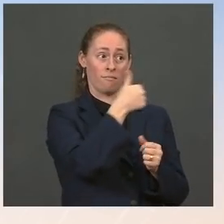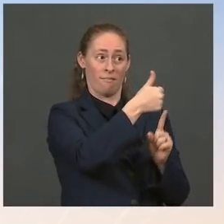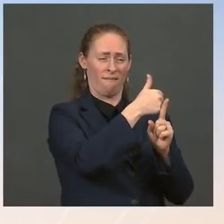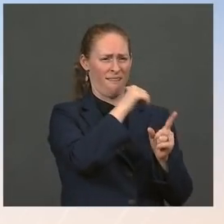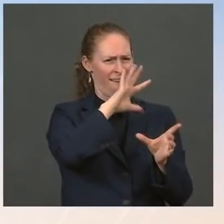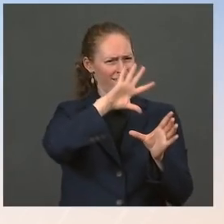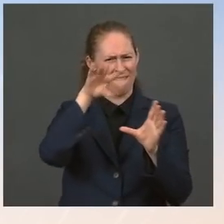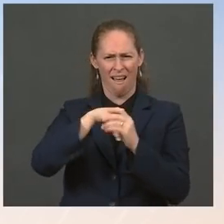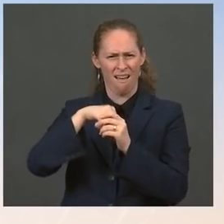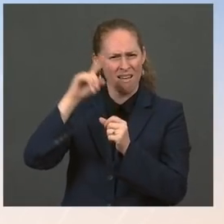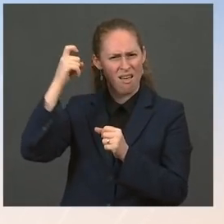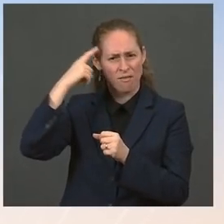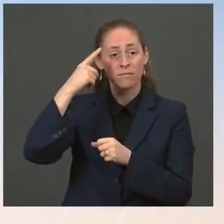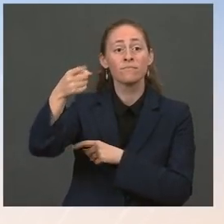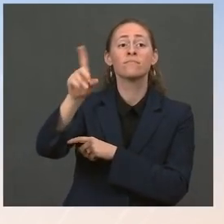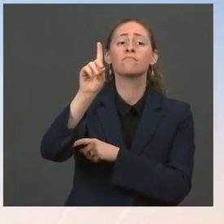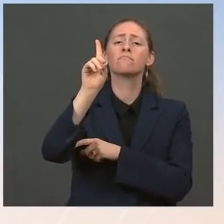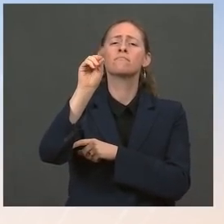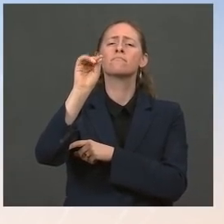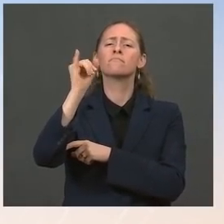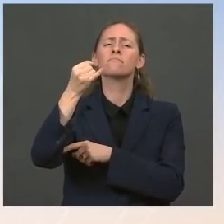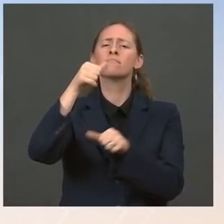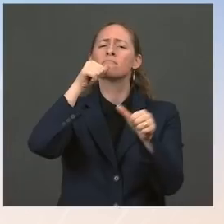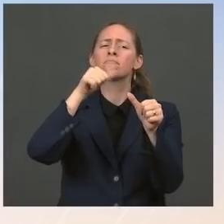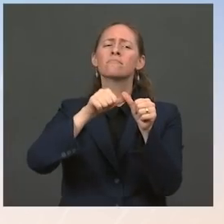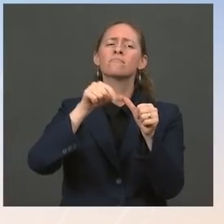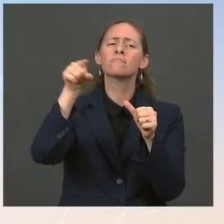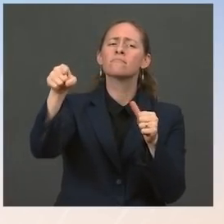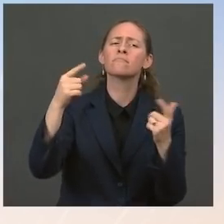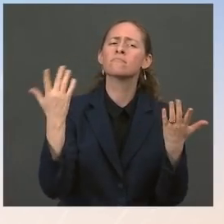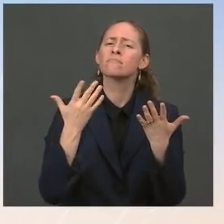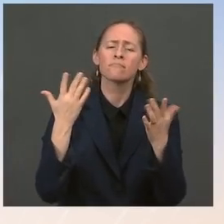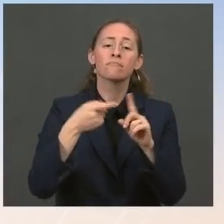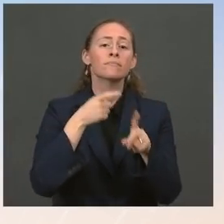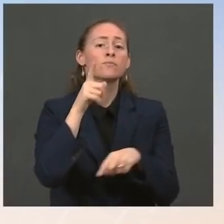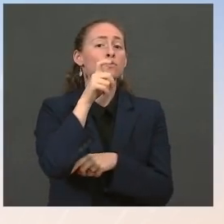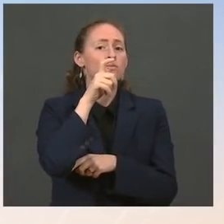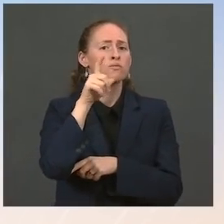from the Attorney General is that, quote, "Threats against public servants are not only illegal,